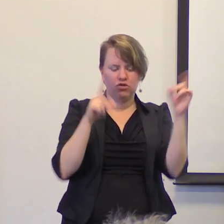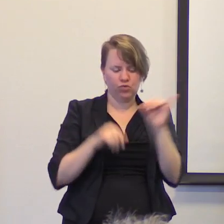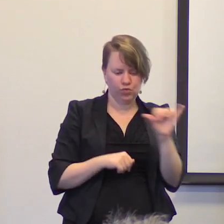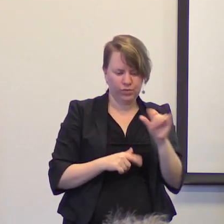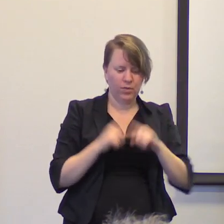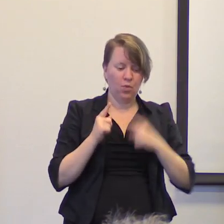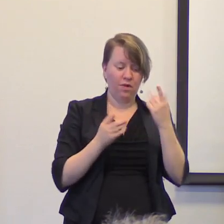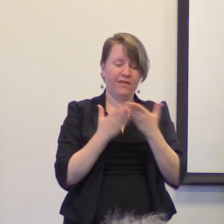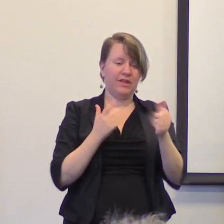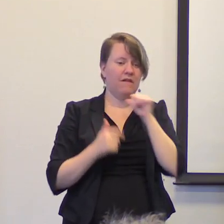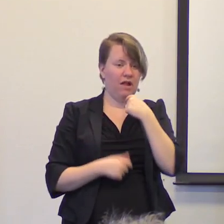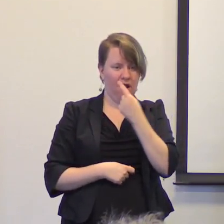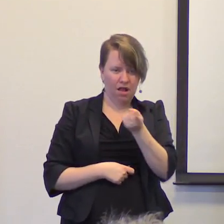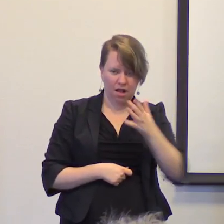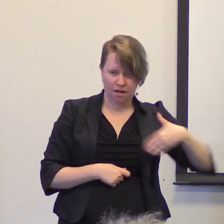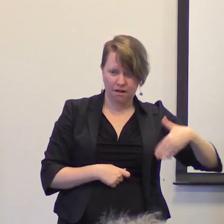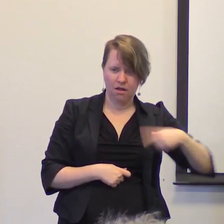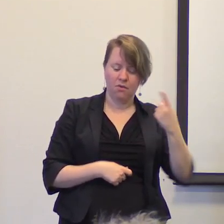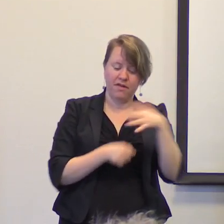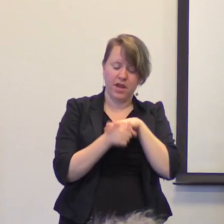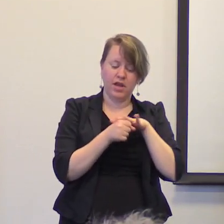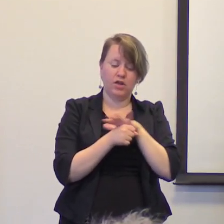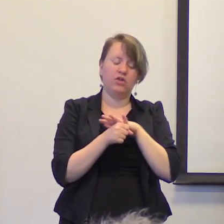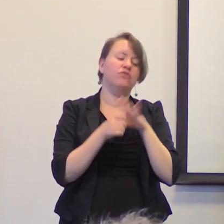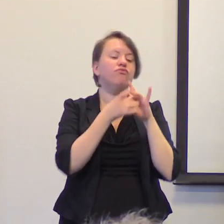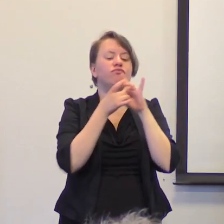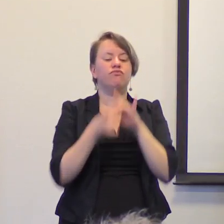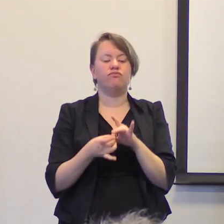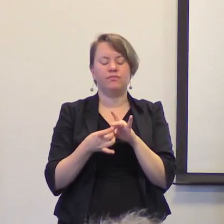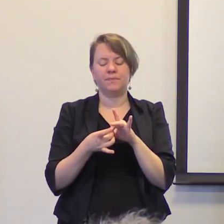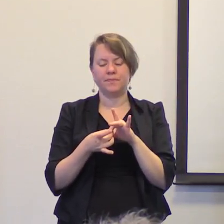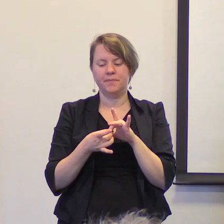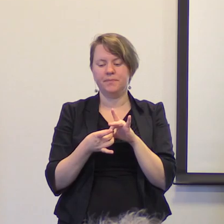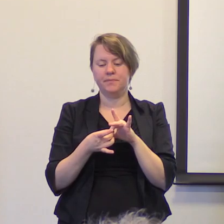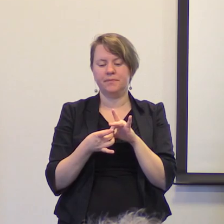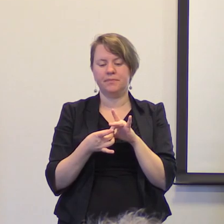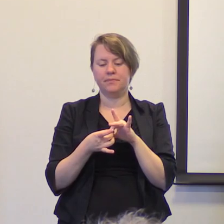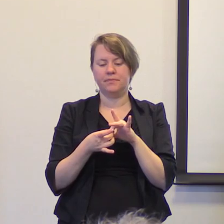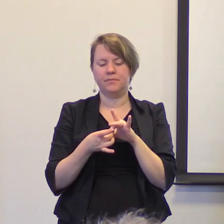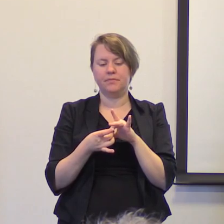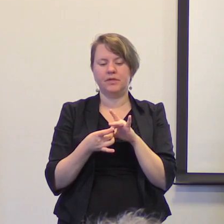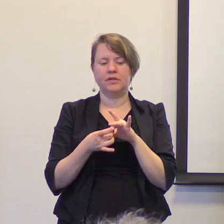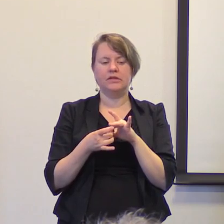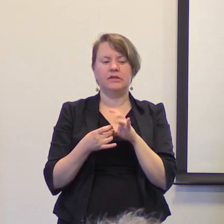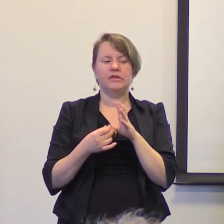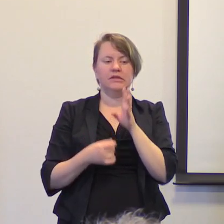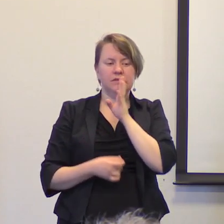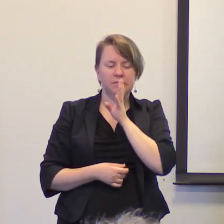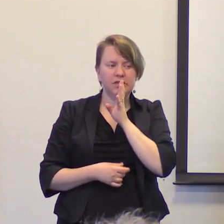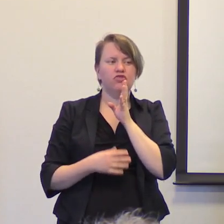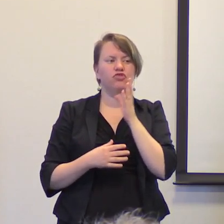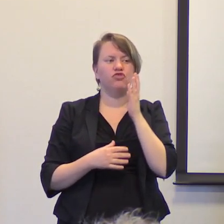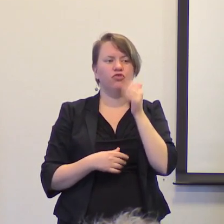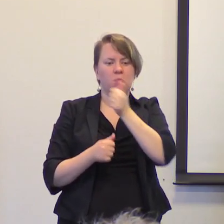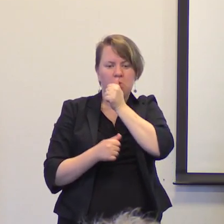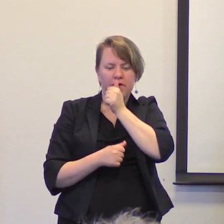that I haven't mentioned yet, one of our areas that comes within speech, privacy, and technology, in the middle there, is surveillance. We're doing a lot of that surveillance.